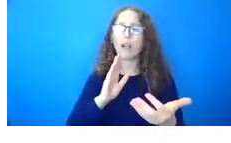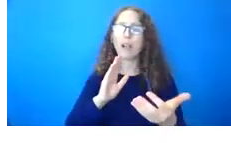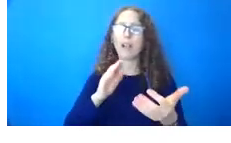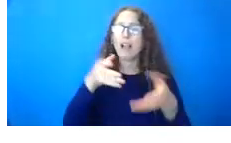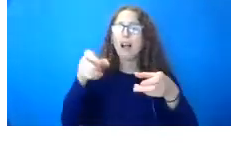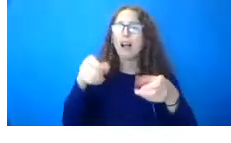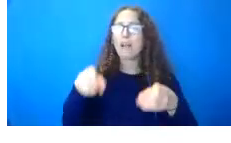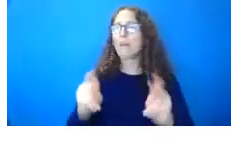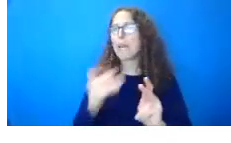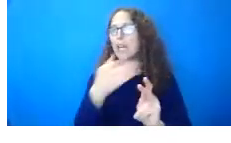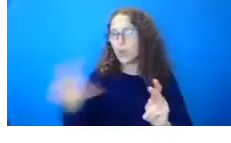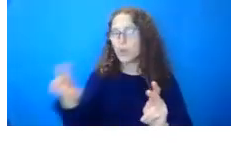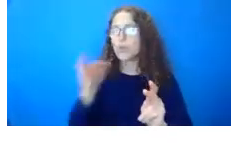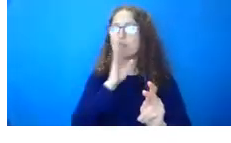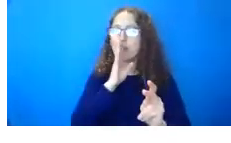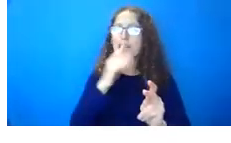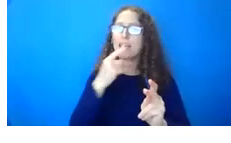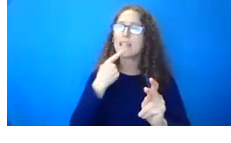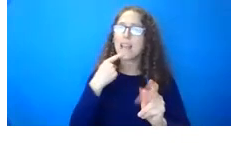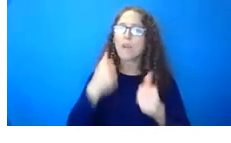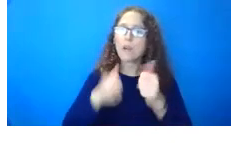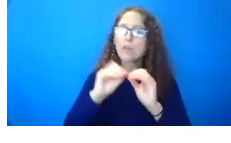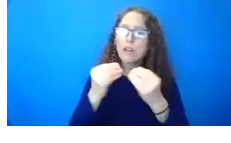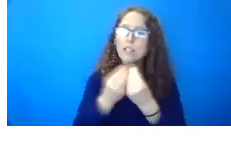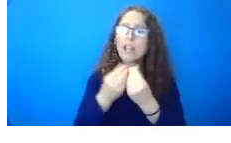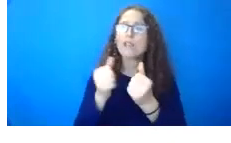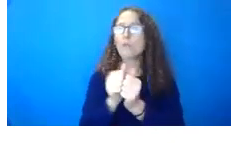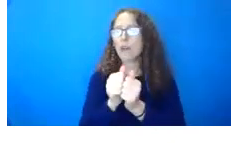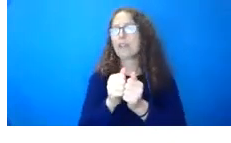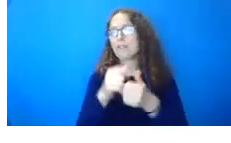TO RUN THROUGH KING COUNTY STAFF AND INTRODUCE YOURSELVES AND THEM WILL HANDED OVER TO THE ATTENDEES AND WORK ON